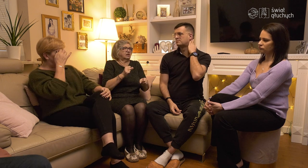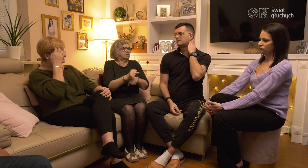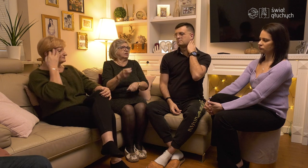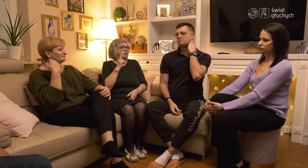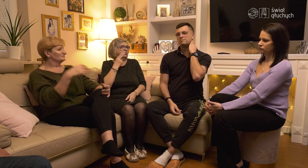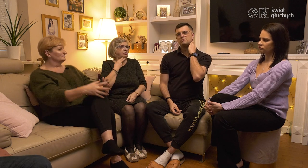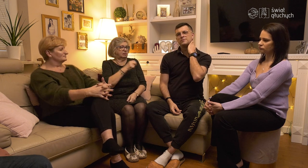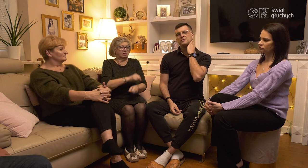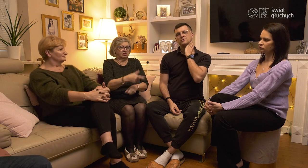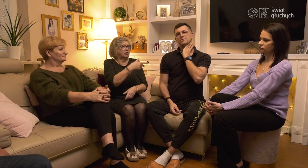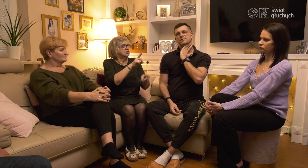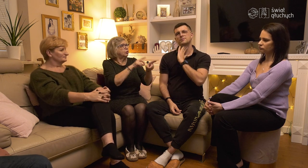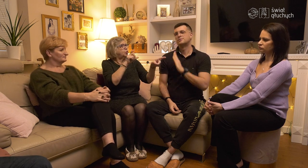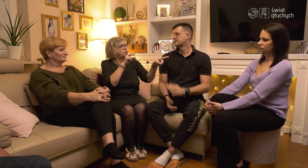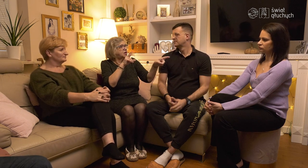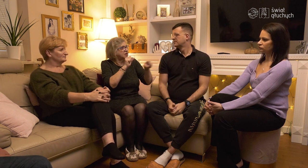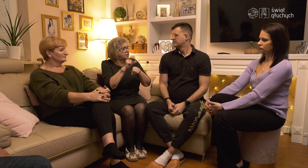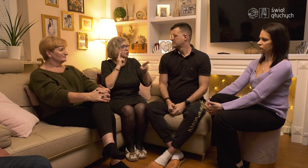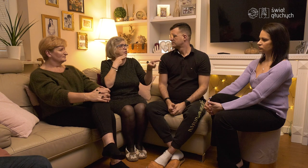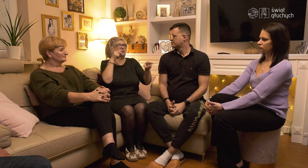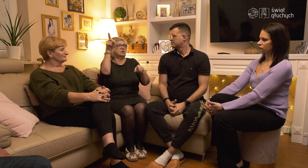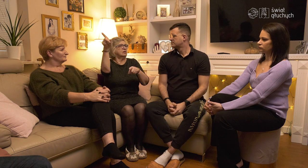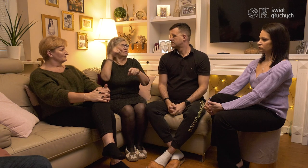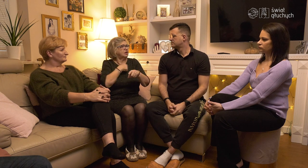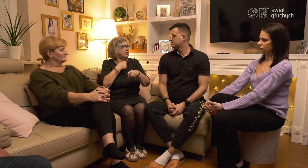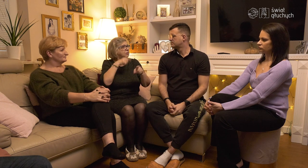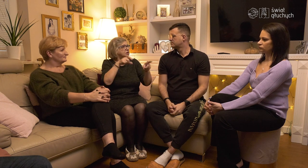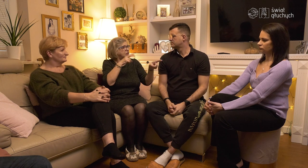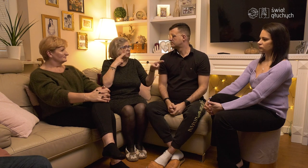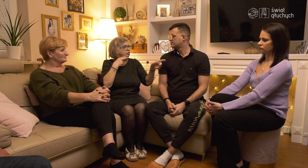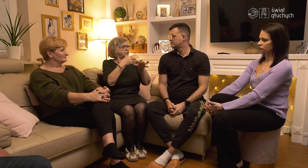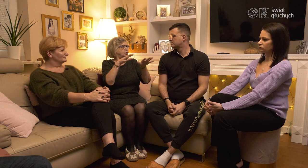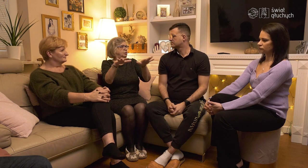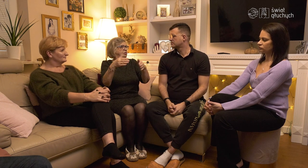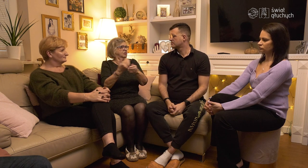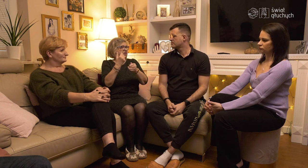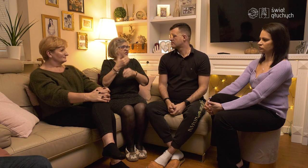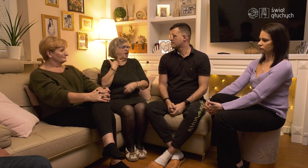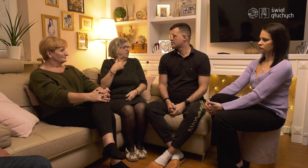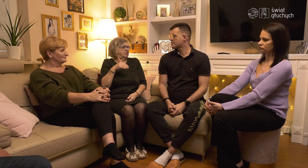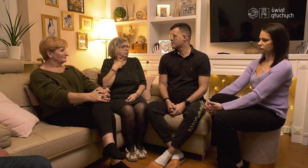Now there are also deaf teachers. There are deaf teachers on Łucka St. too, there are deaf teachers on Three Crosses Square, a big help.